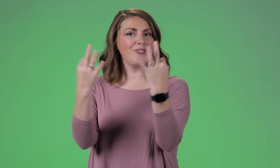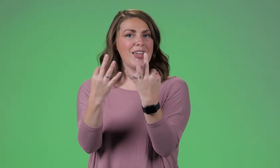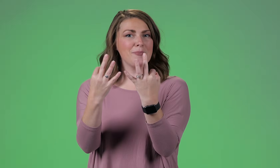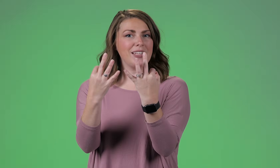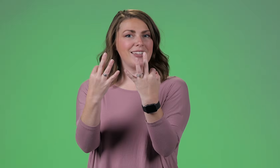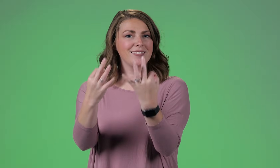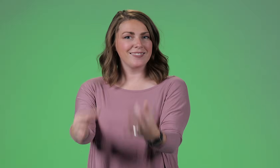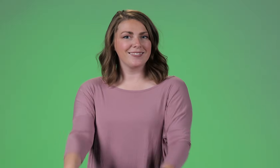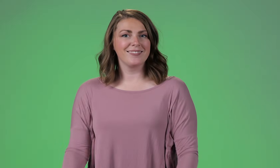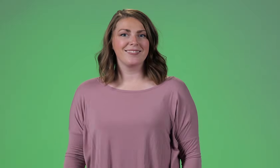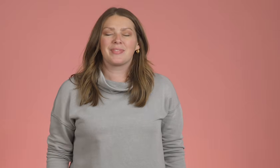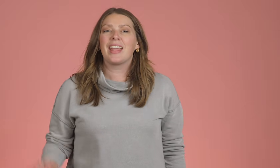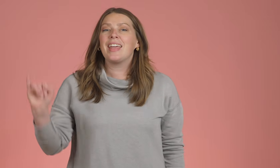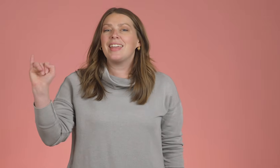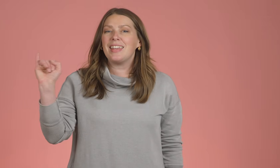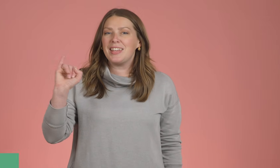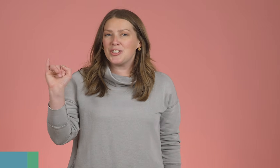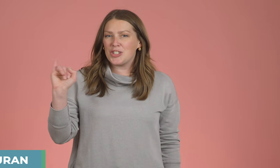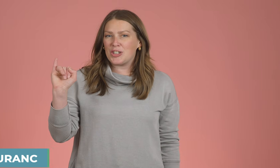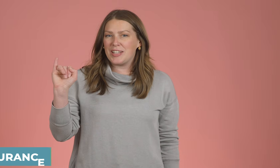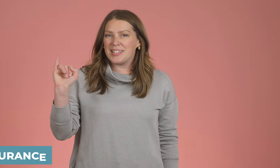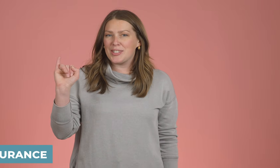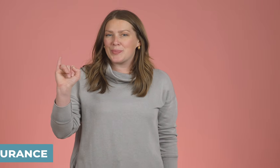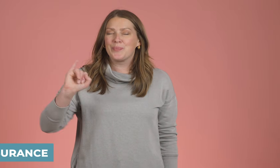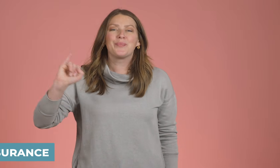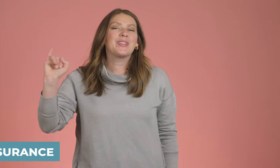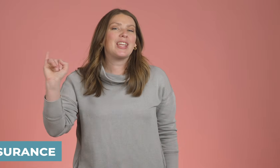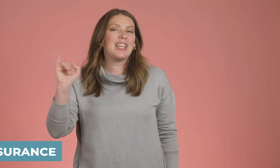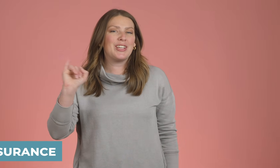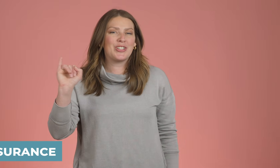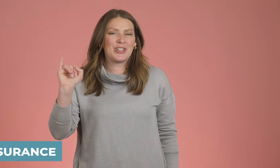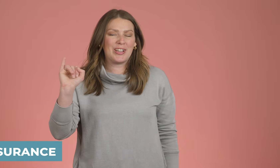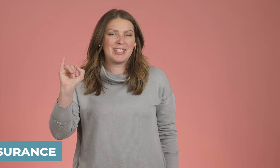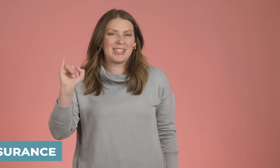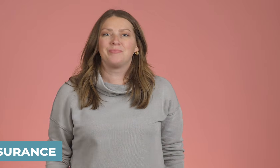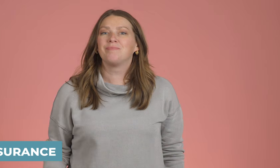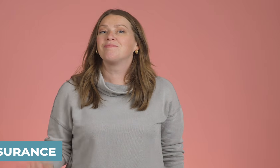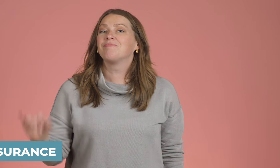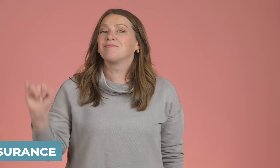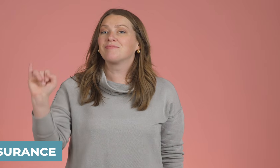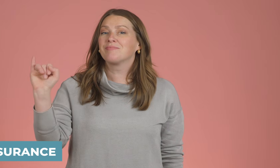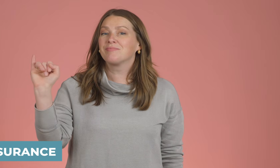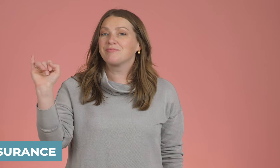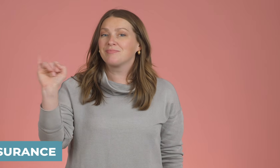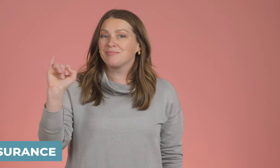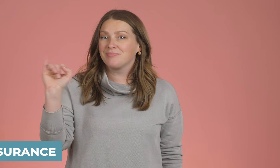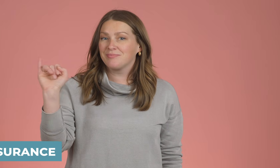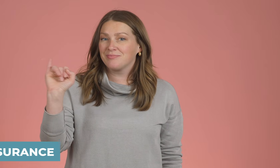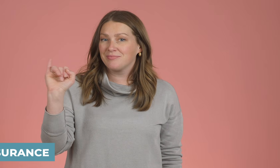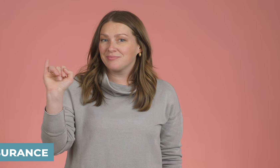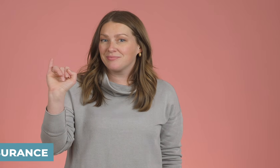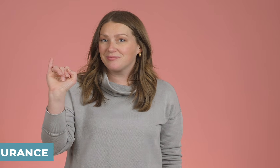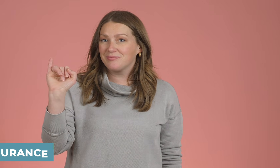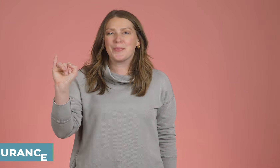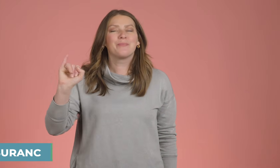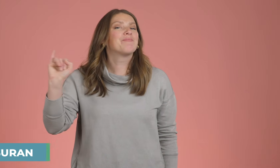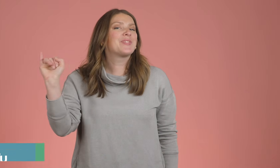Family. Insurance. It's an I shaking back and forth.